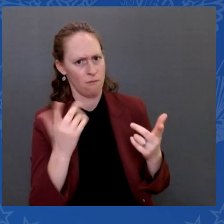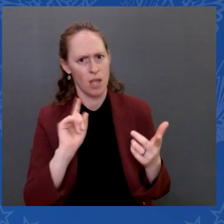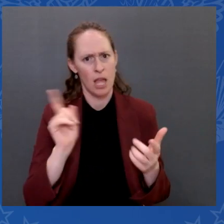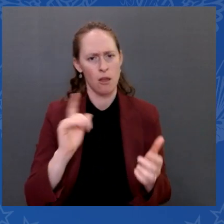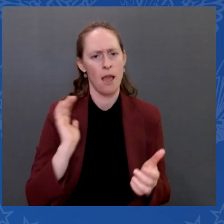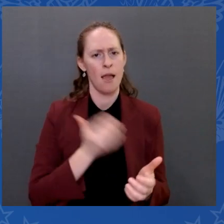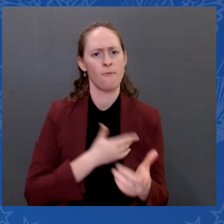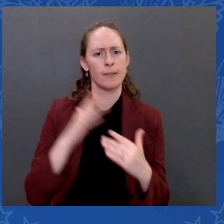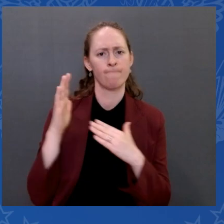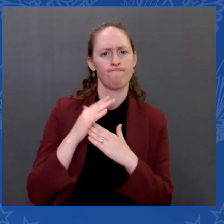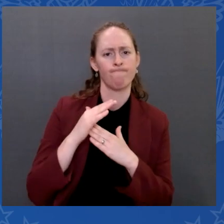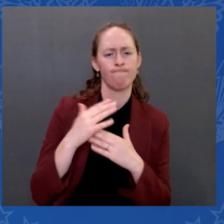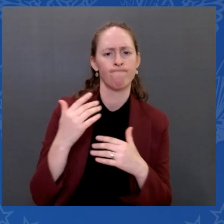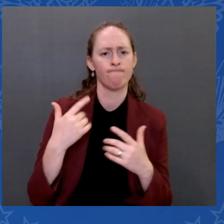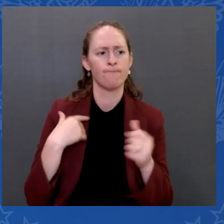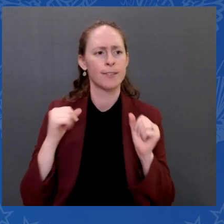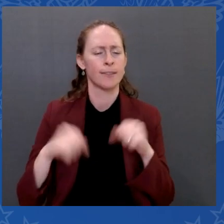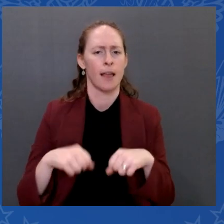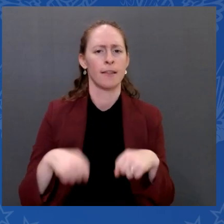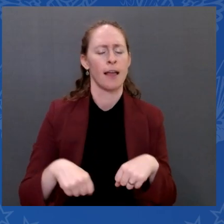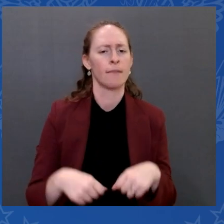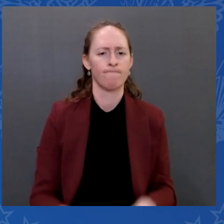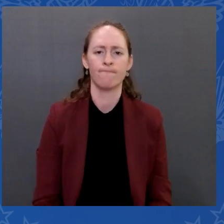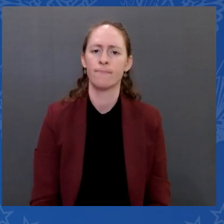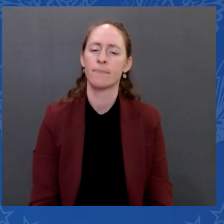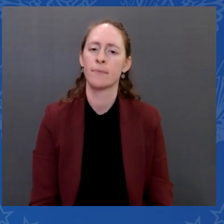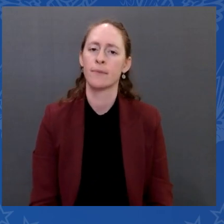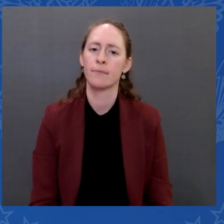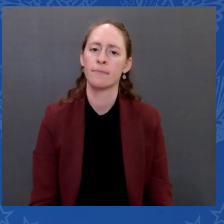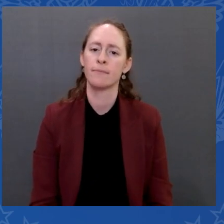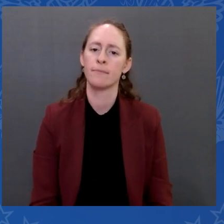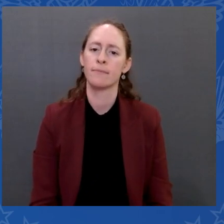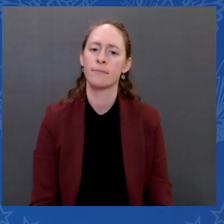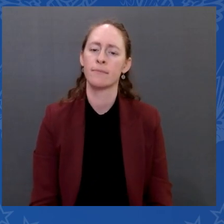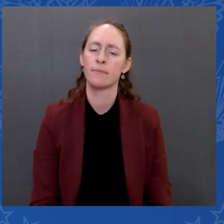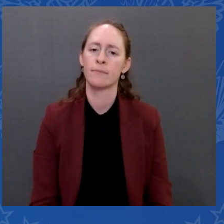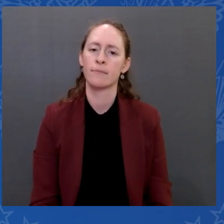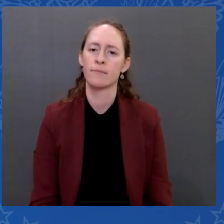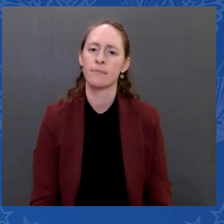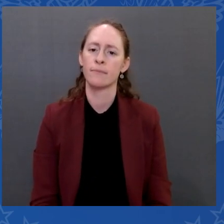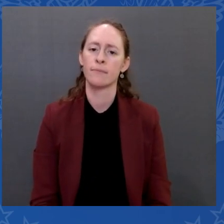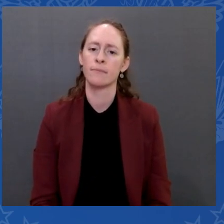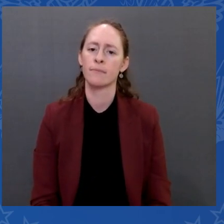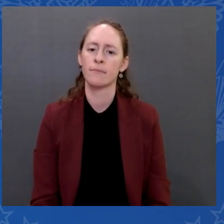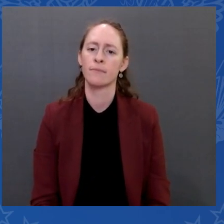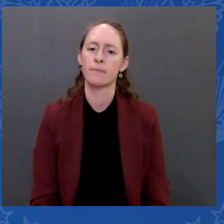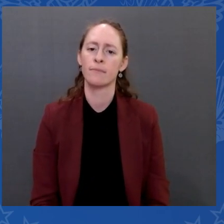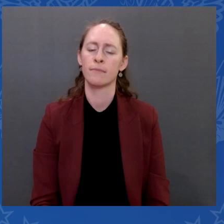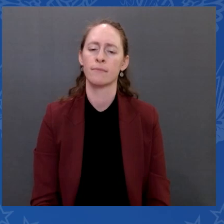are the ground zero of our tech competition with China. They are able to have heavy subsidies.